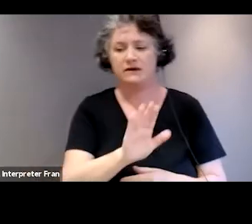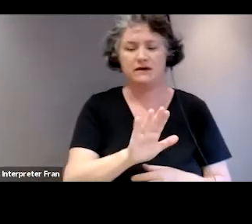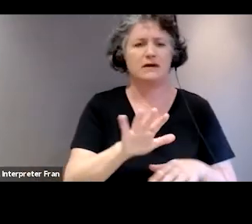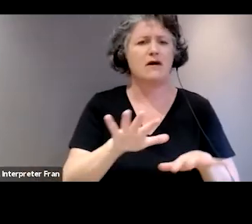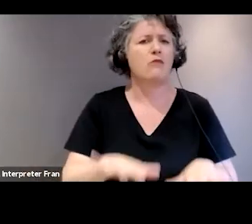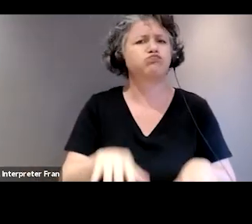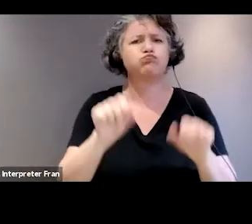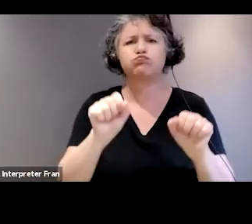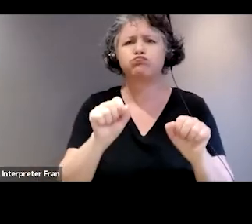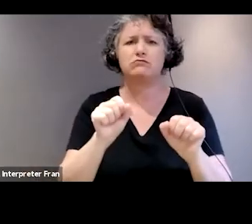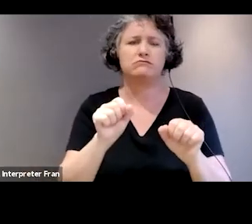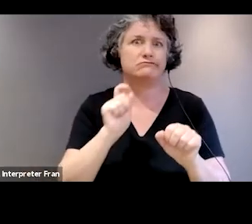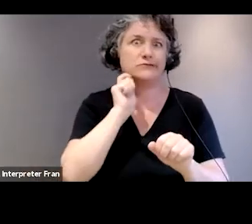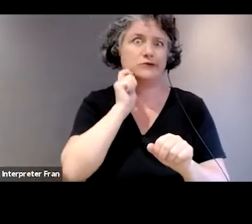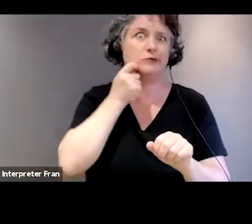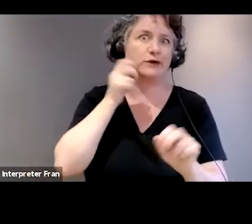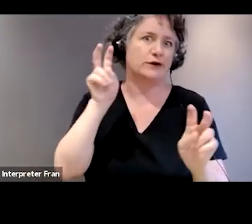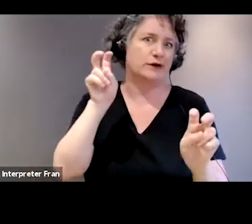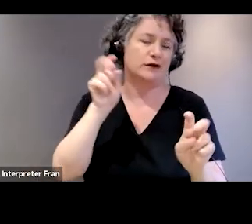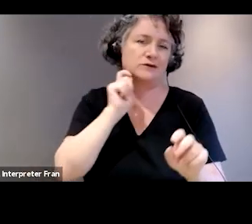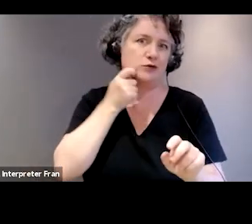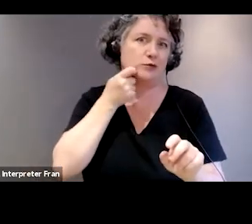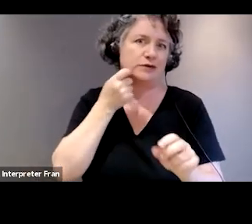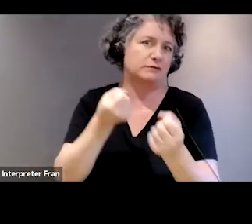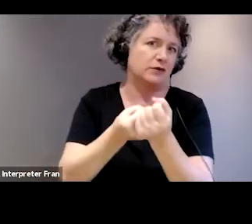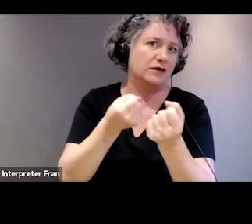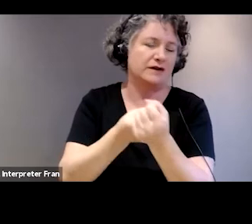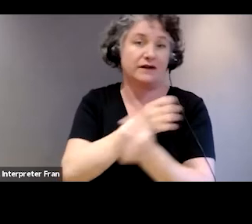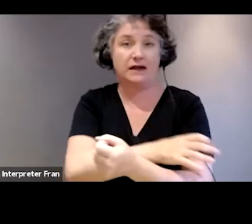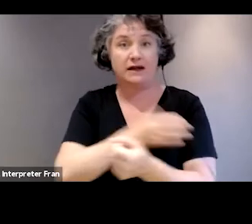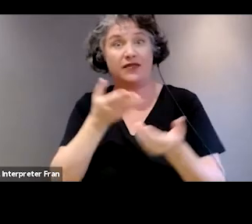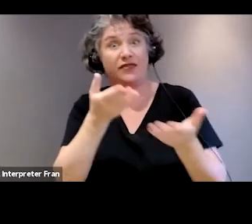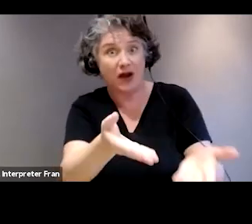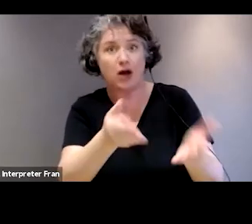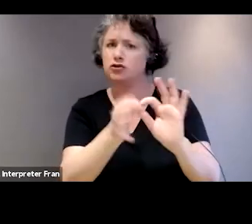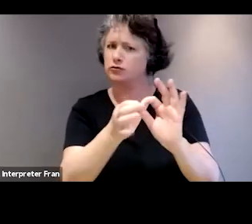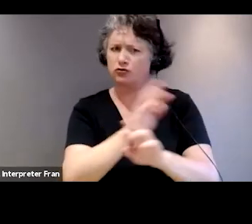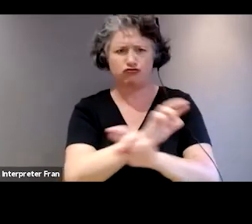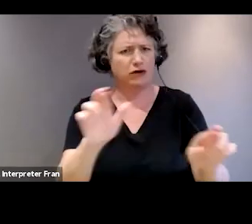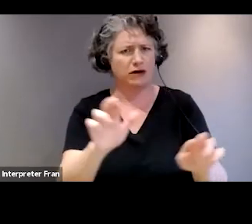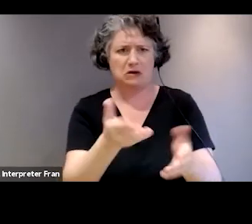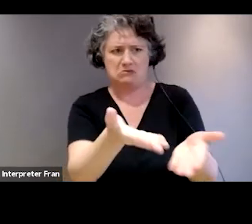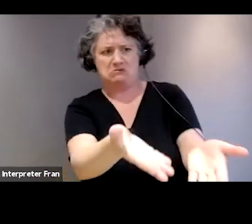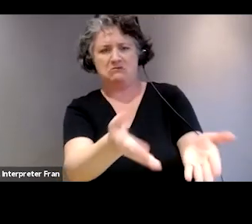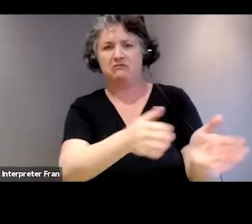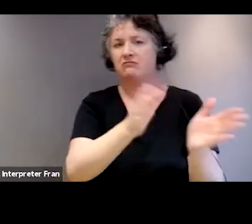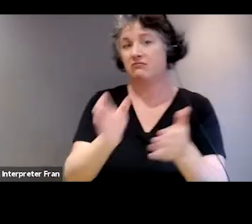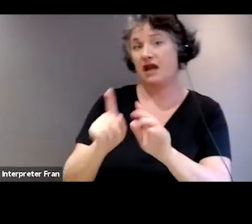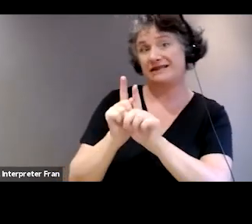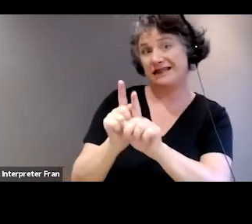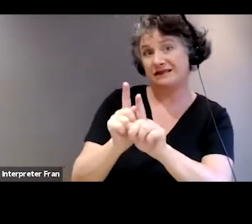slide, please. So I mentioned super supportive clinics, this week. Elmont Bank community center November 5 and sixth,